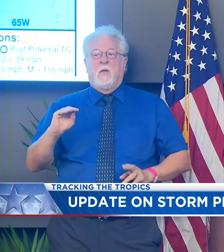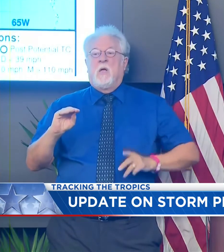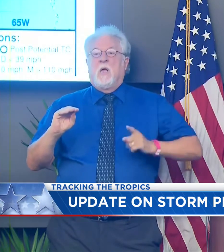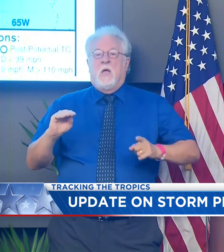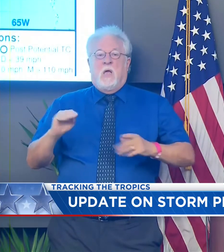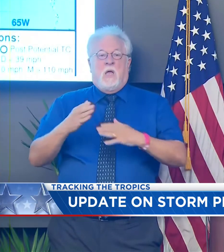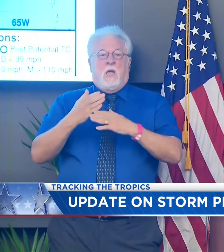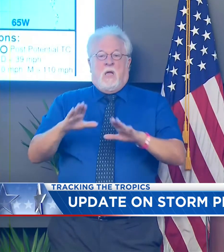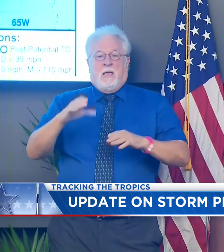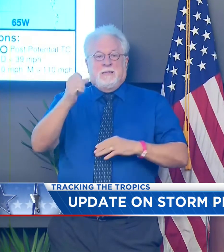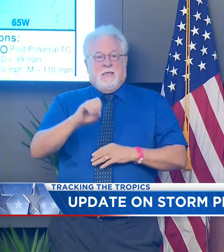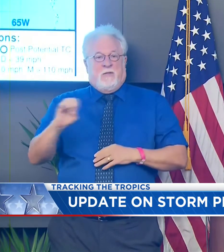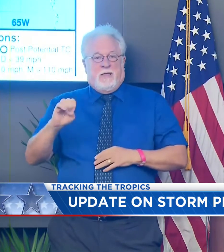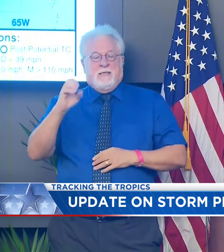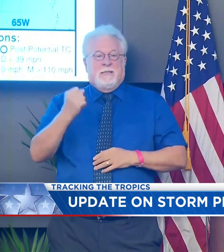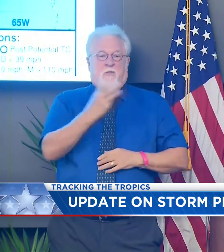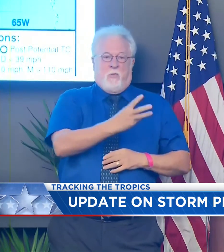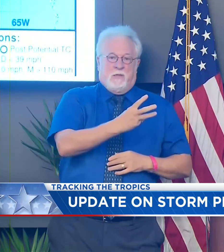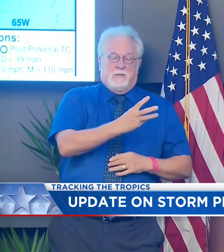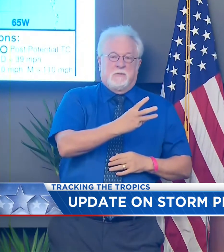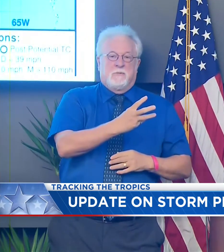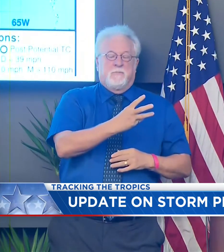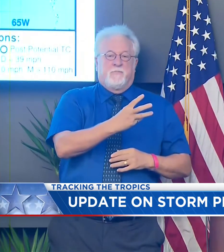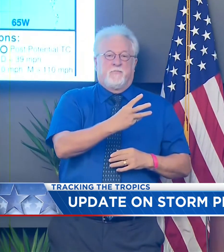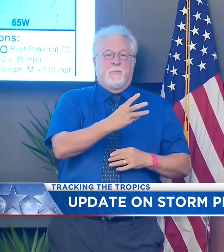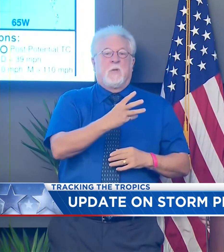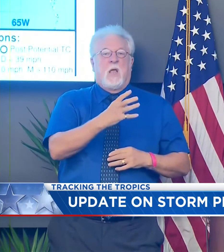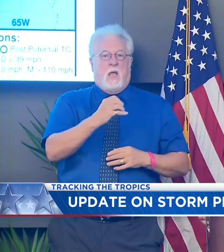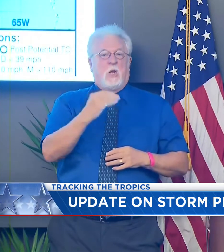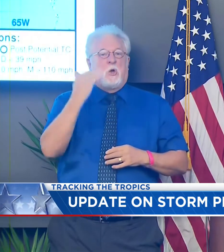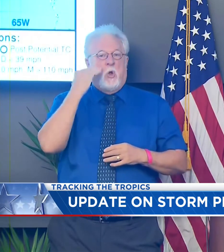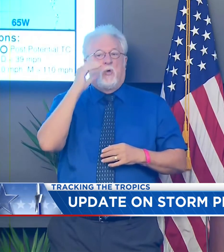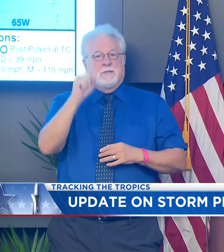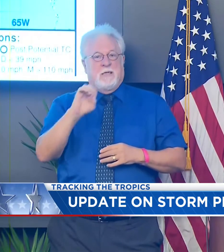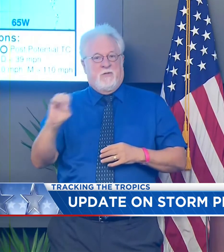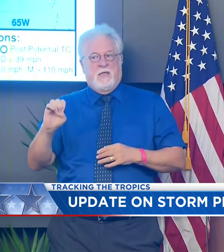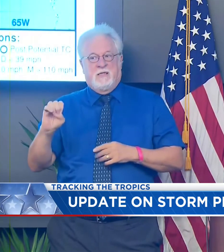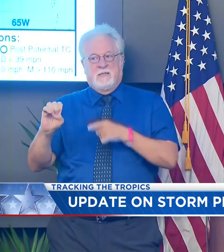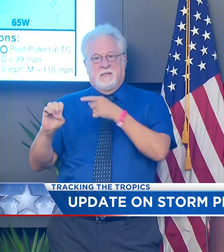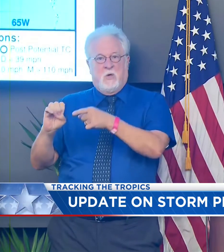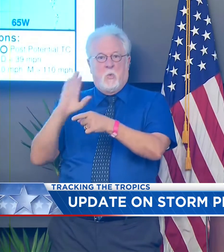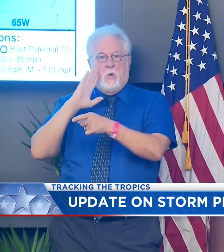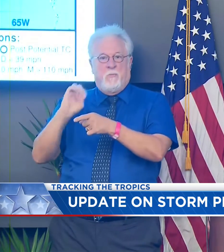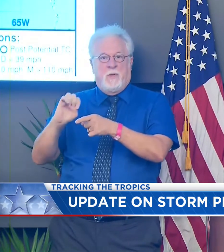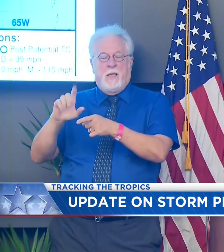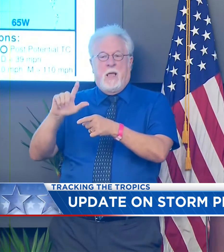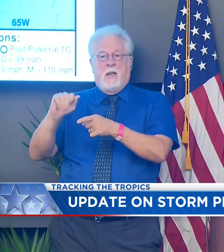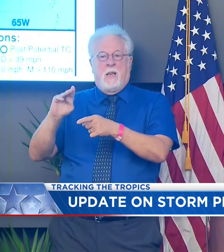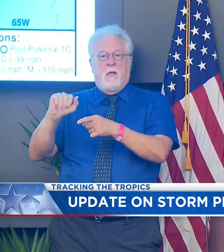SCHOOL BUSES. AND WE'VE BEGUN STAGING THE FIRST 40 OF THOSE. THEY WERE SPLIT IN THE SOUTHEAST